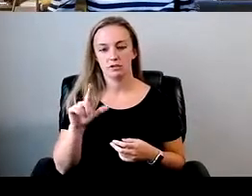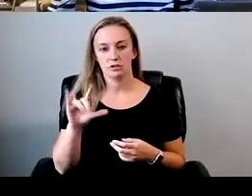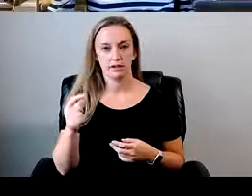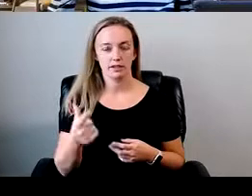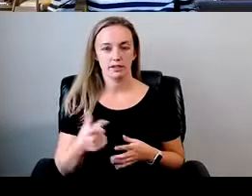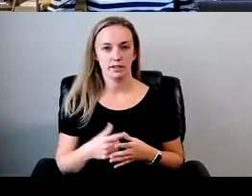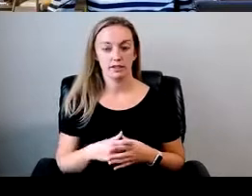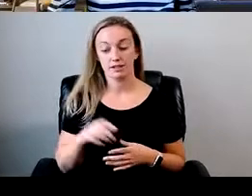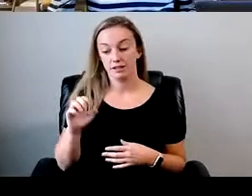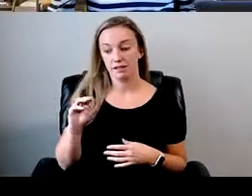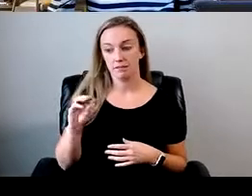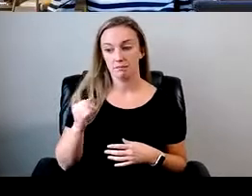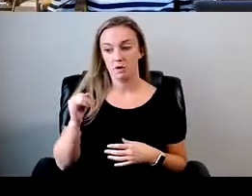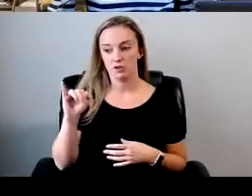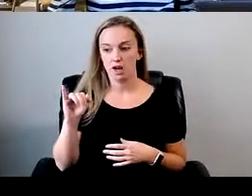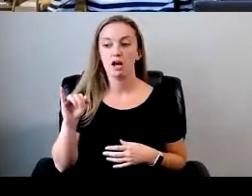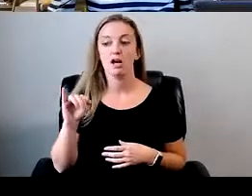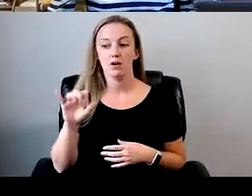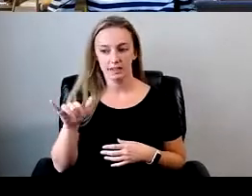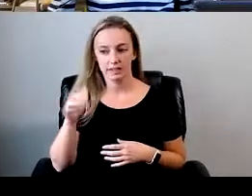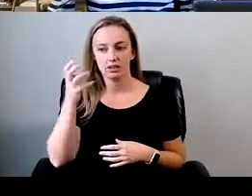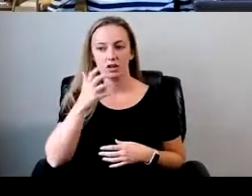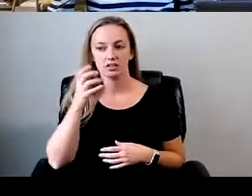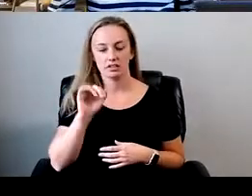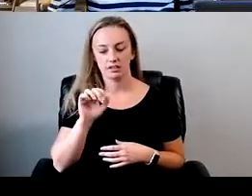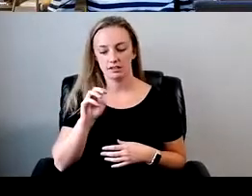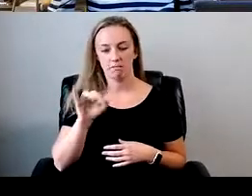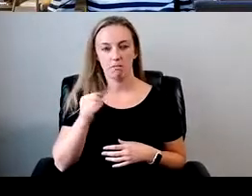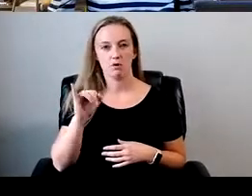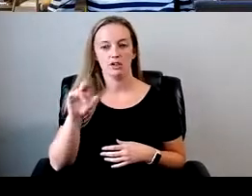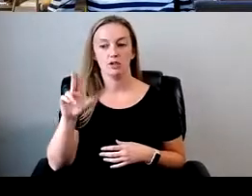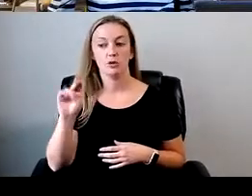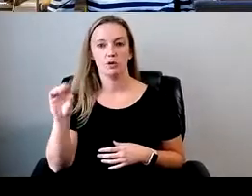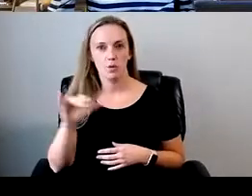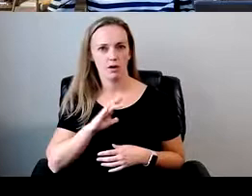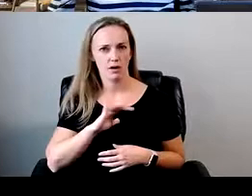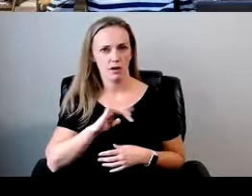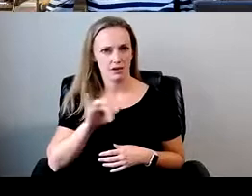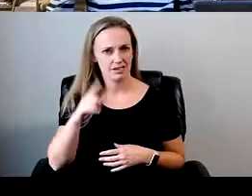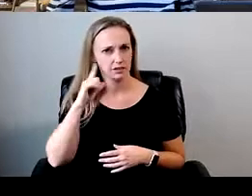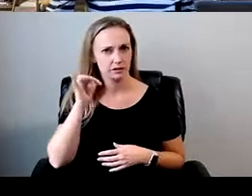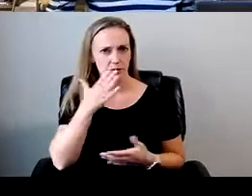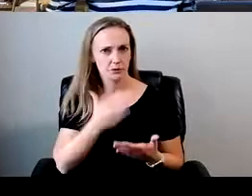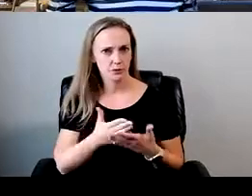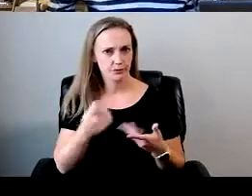Emoji UNO is awesome. Okay, that sounds like something good to try. So right now,